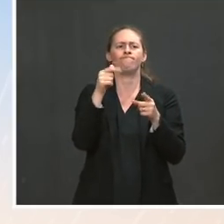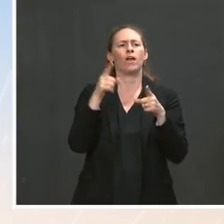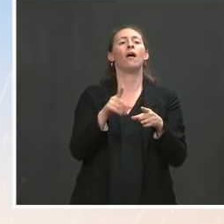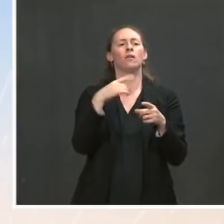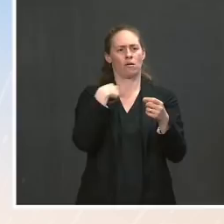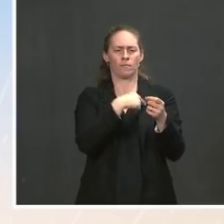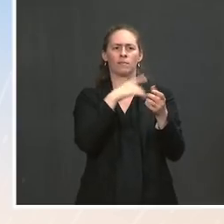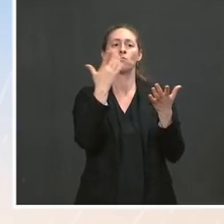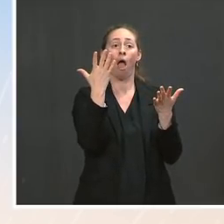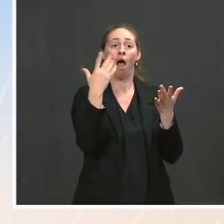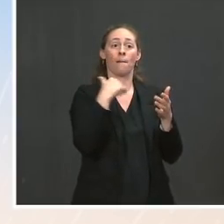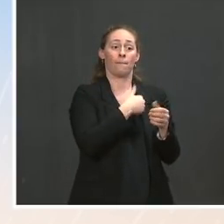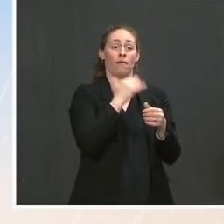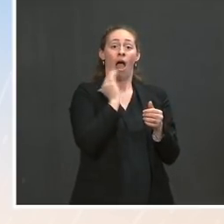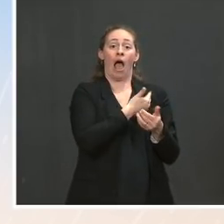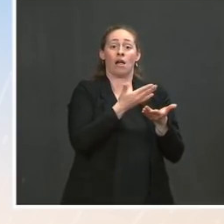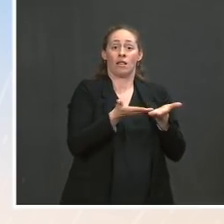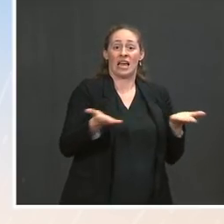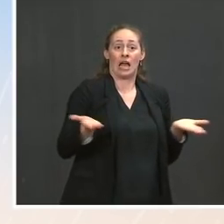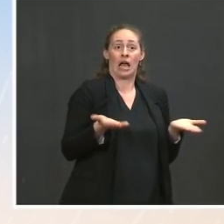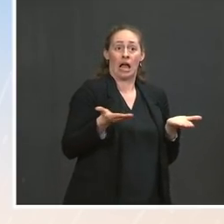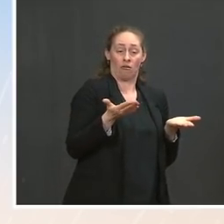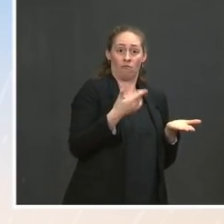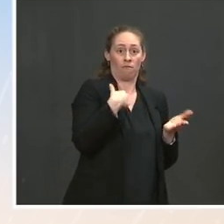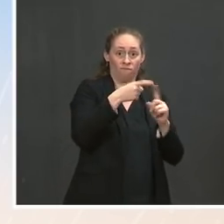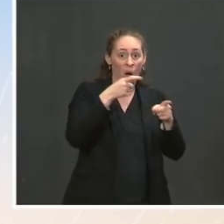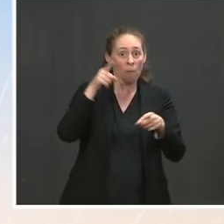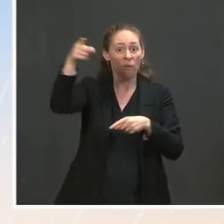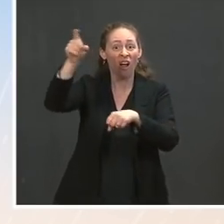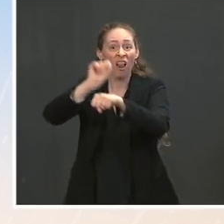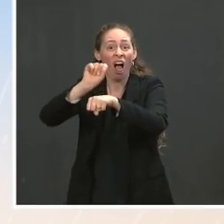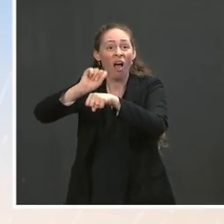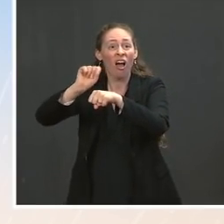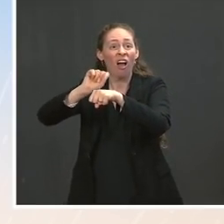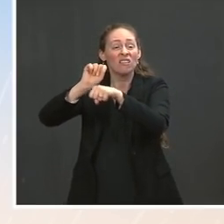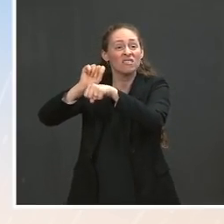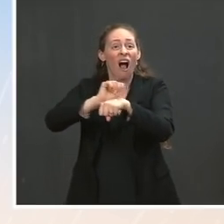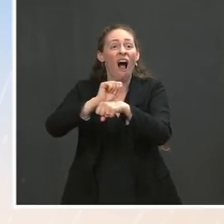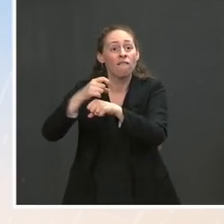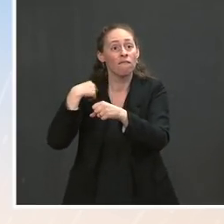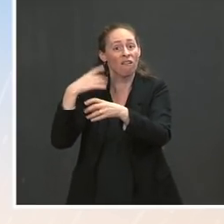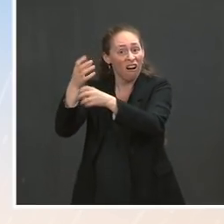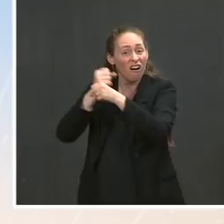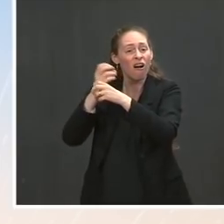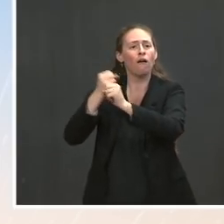And many companies are standing up for consumers rights. The international community, in our view, should oppose China's weaponizing